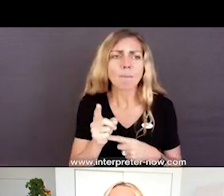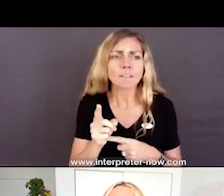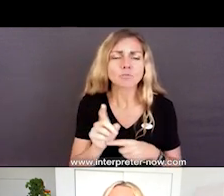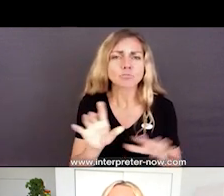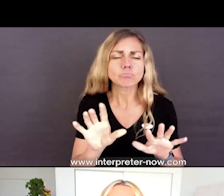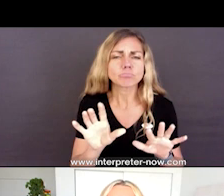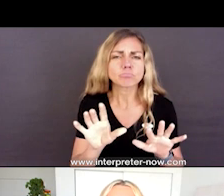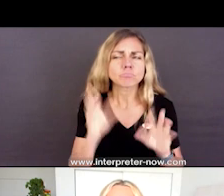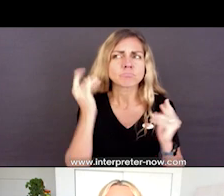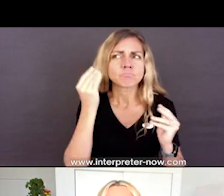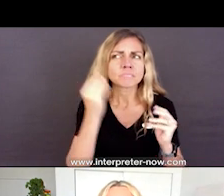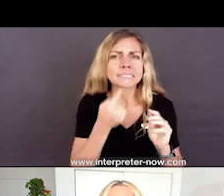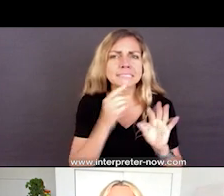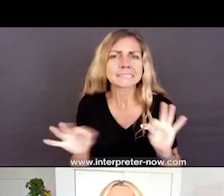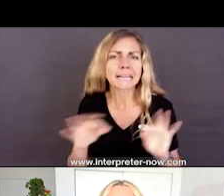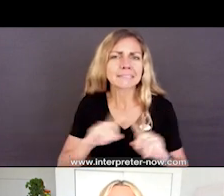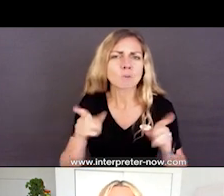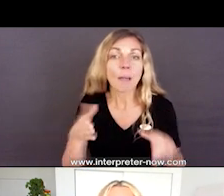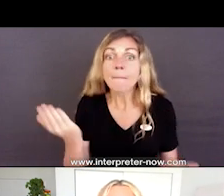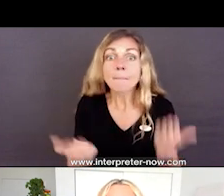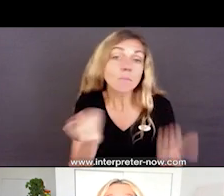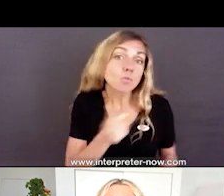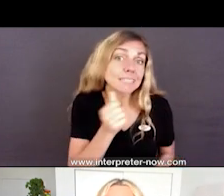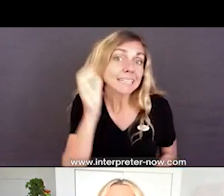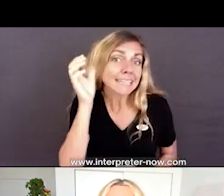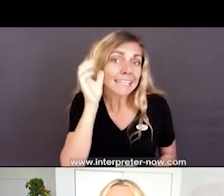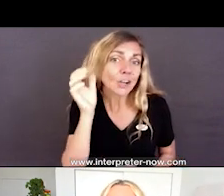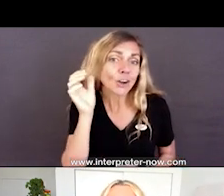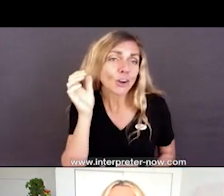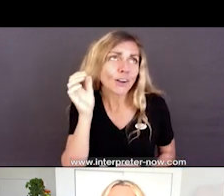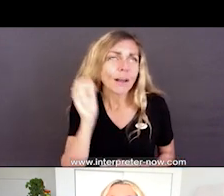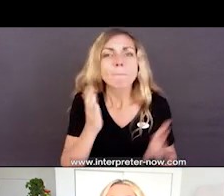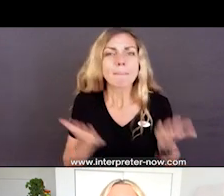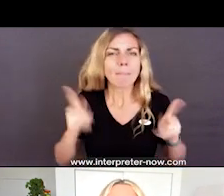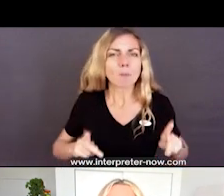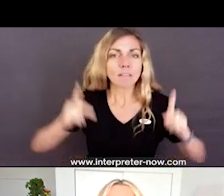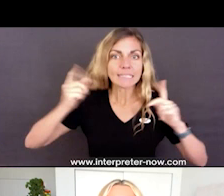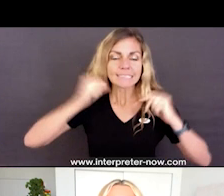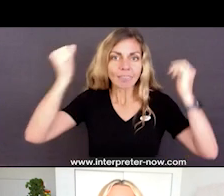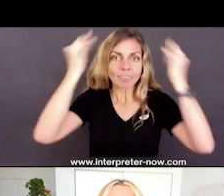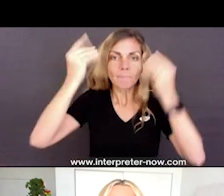So they can say it a different way. Sometimes you might have not really heard what they said in their head before they said it out loud.